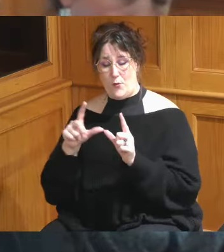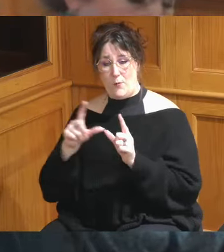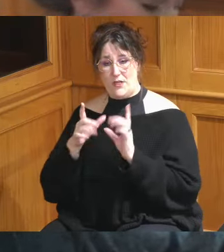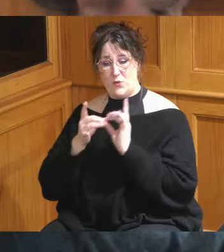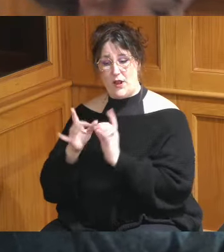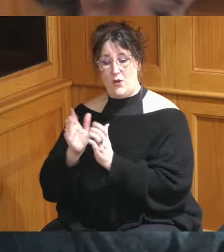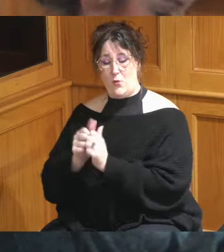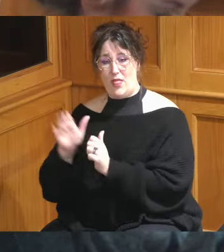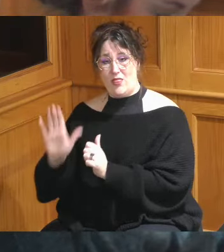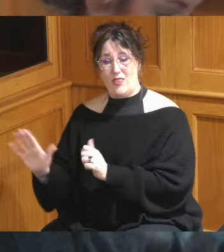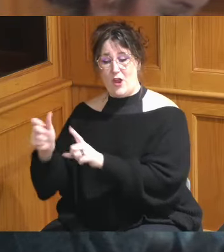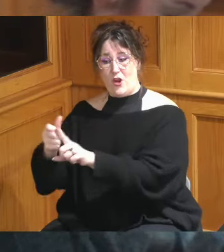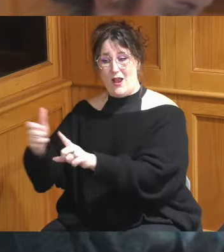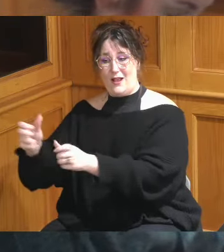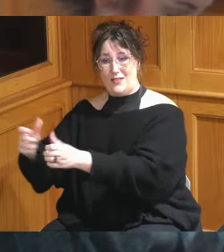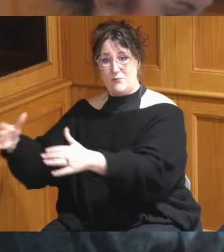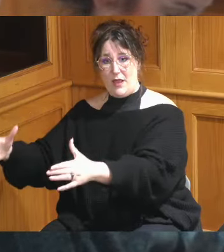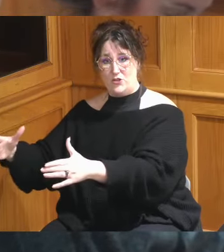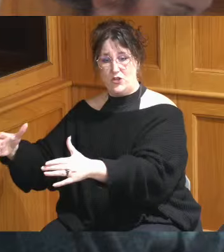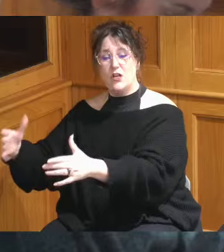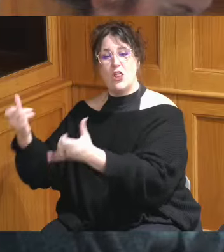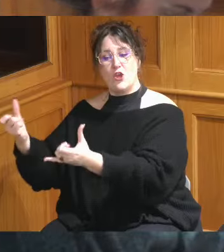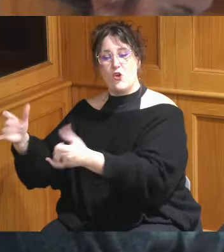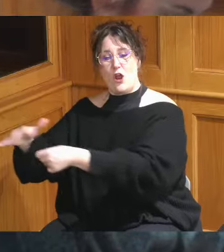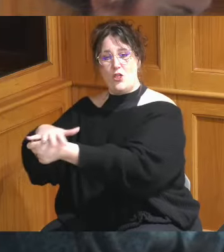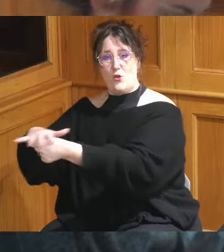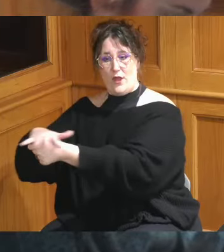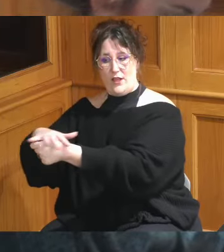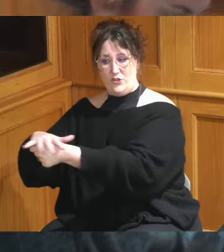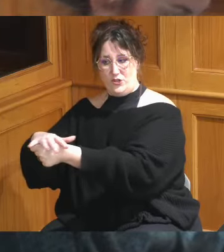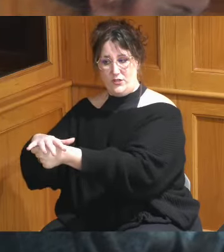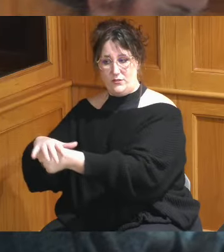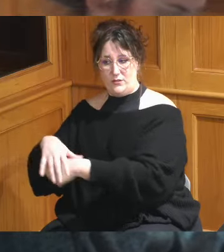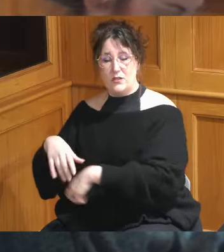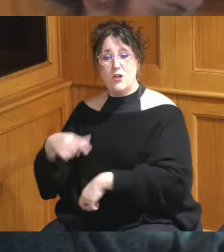expansion of their operations at their current location on Bridgetown Road. we took a look at